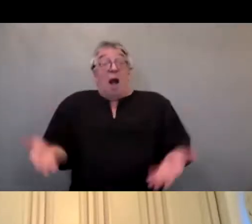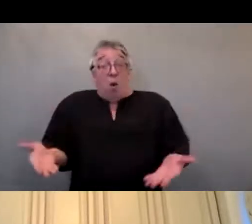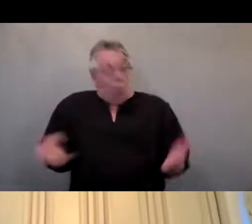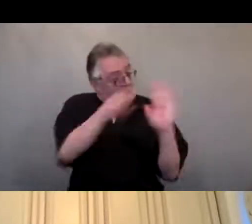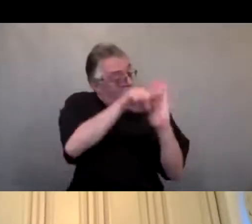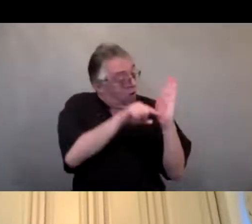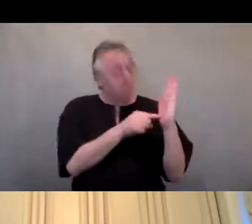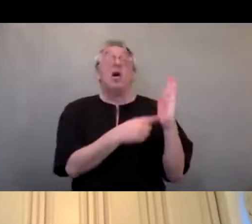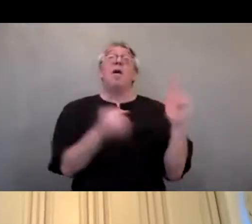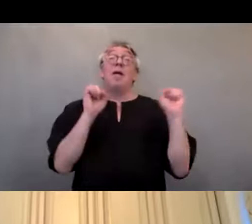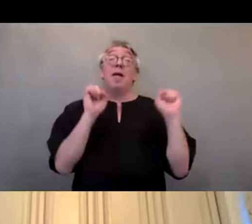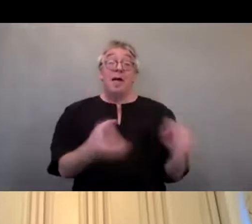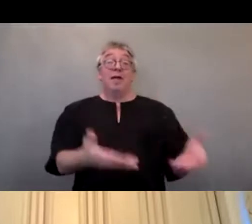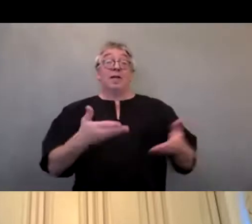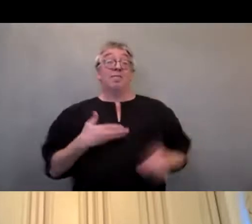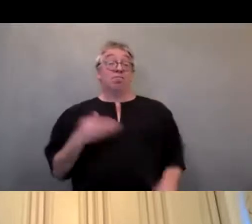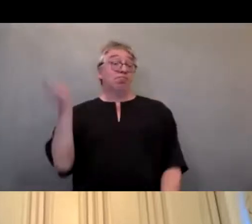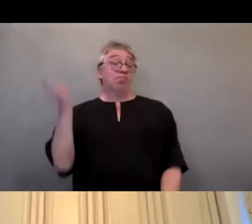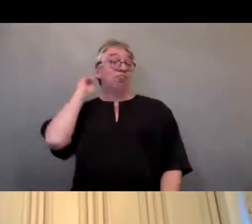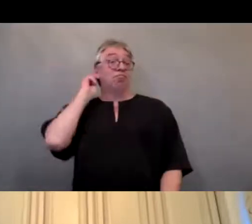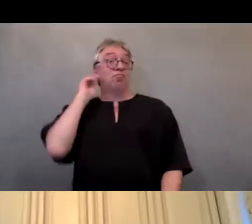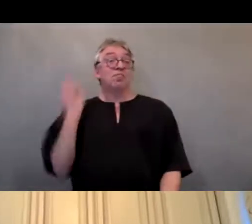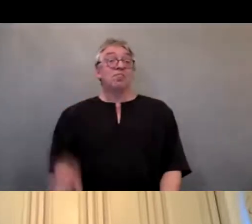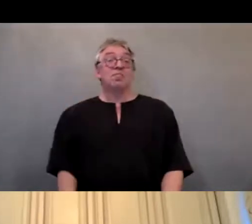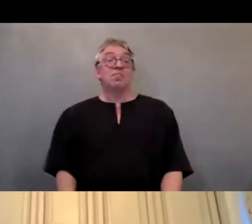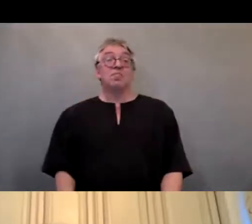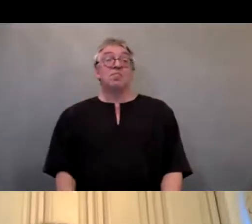one of my coworkers has a cochlear implant with single sided deafness and